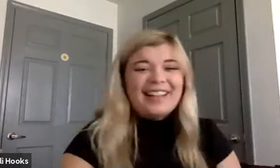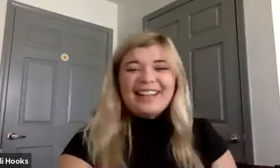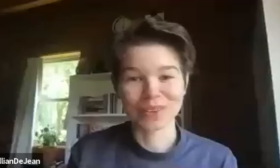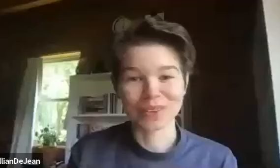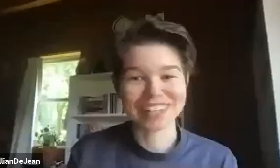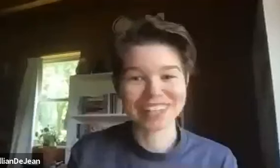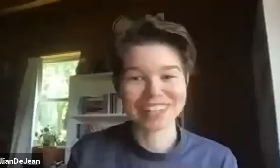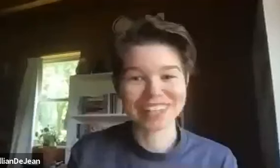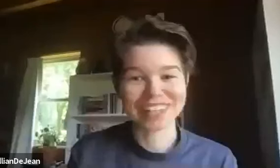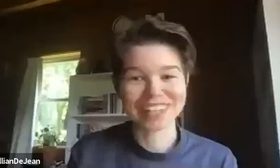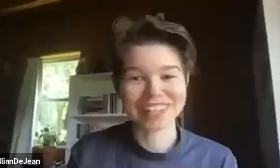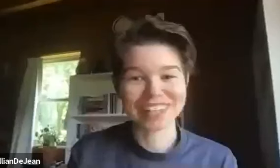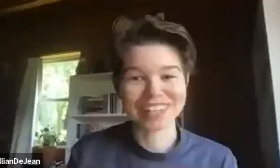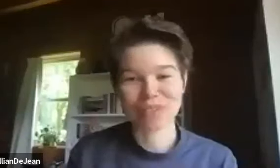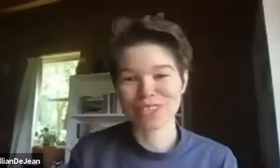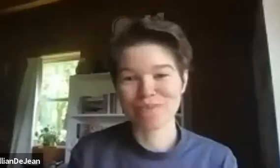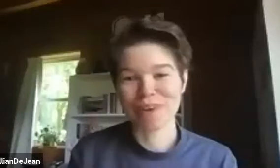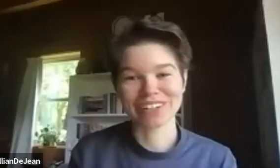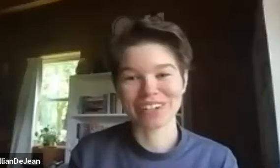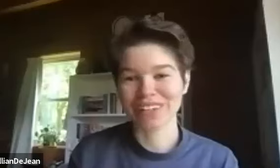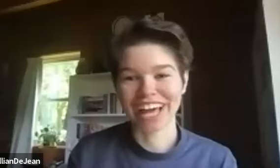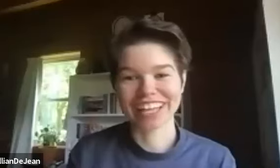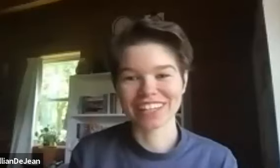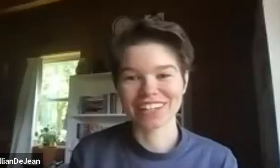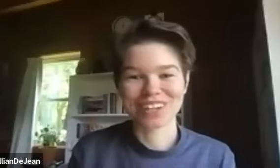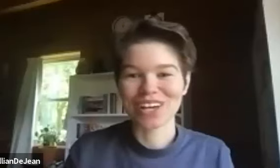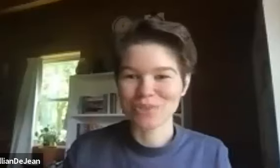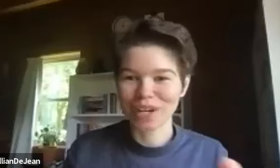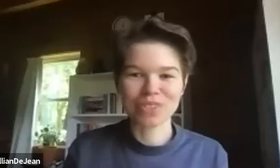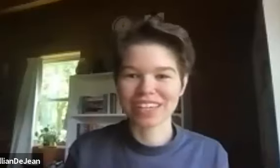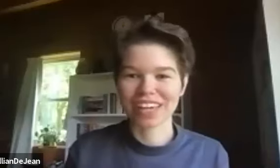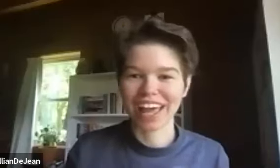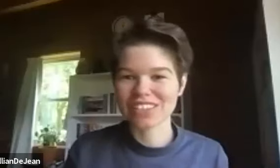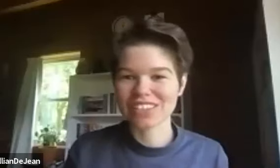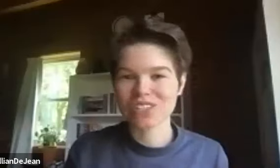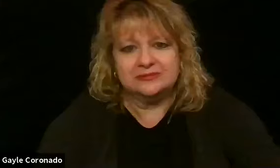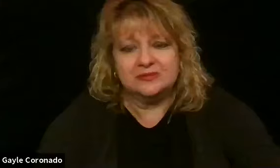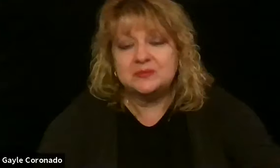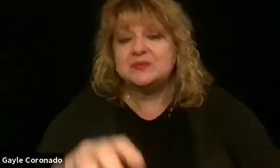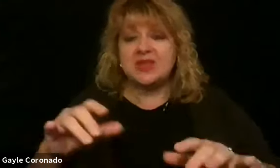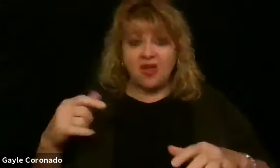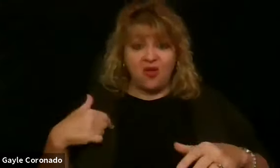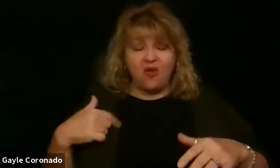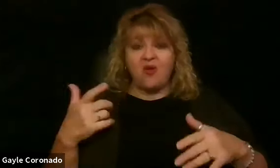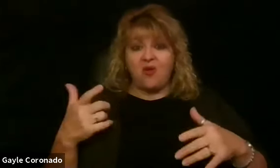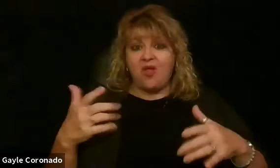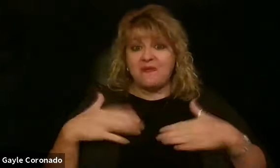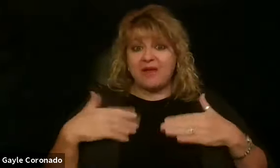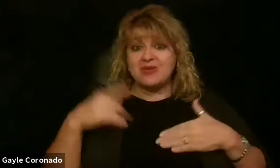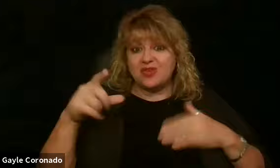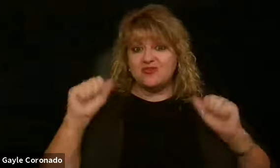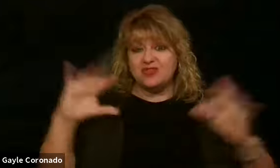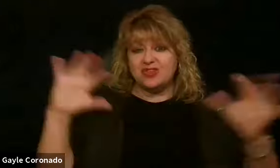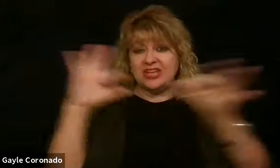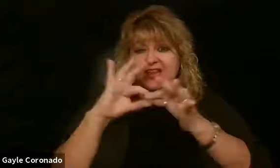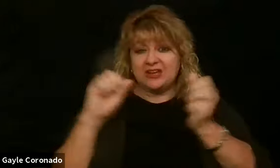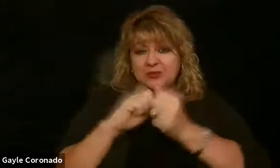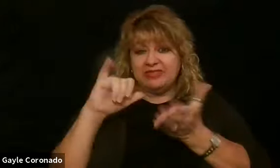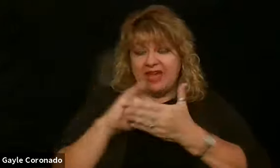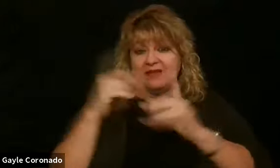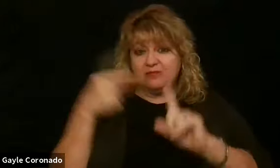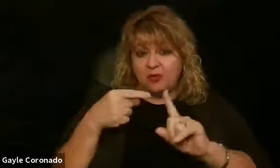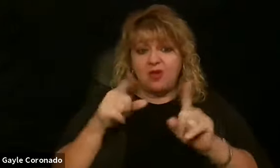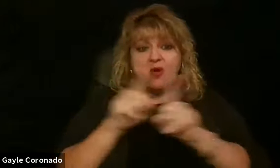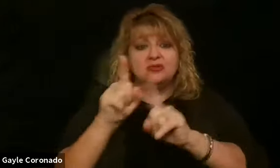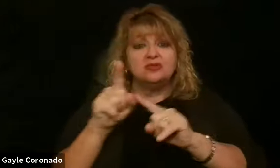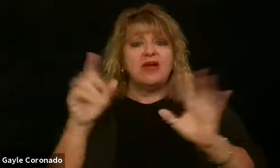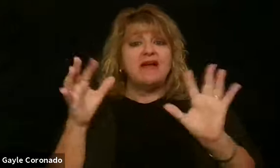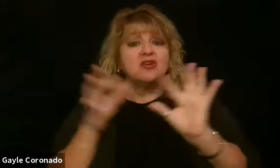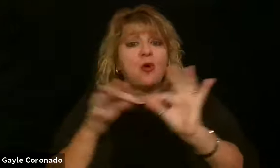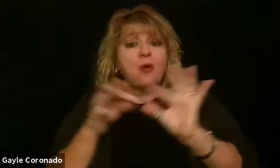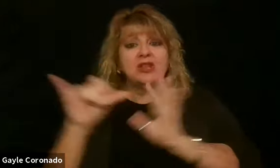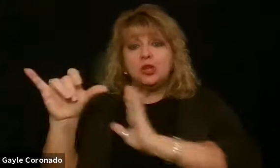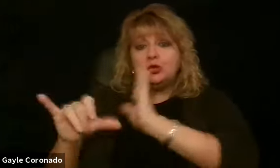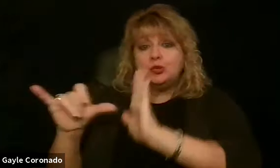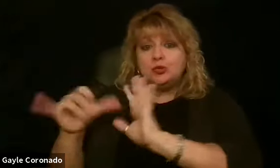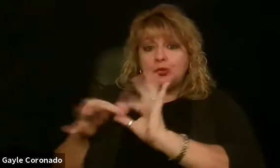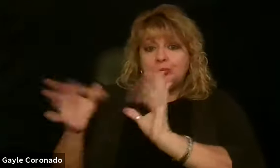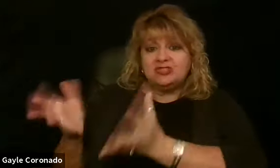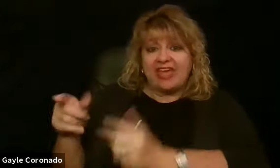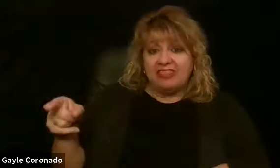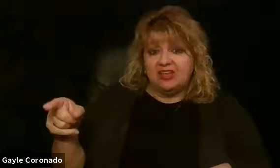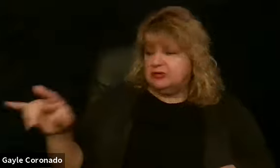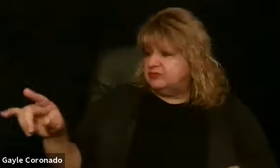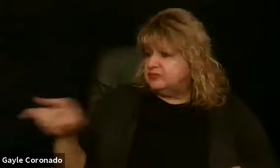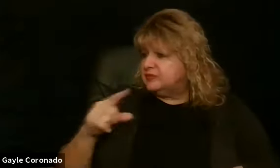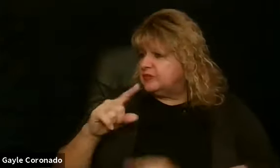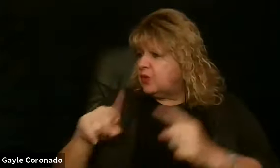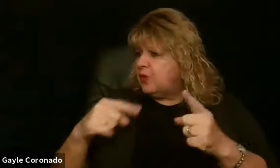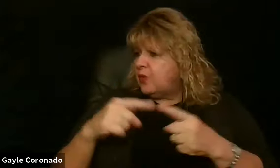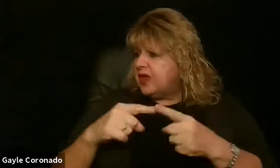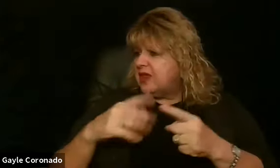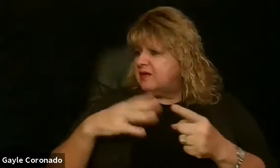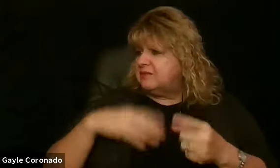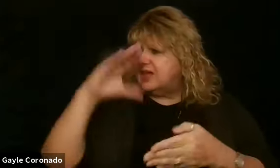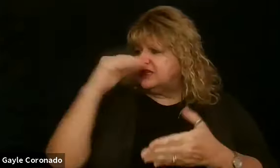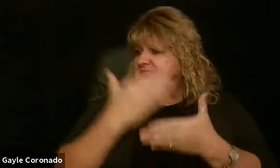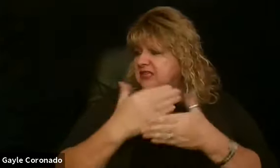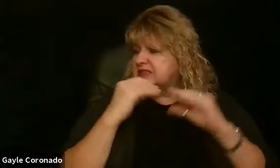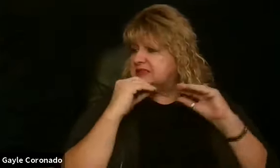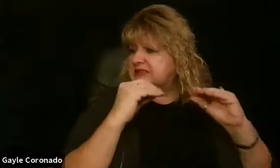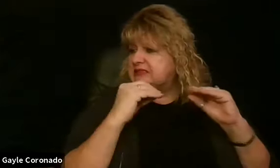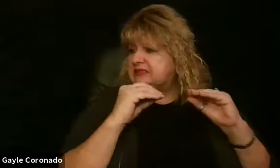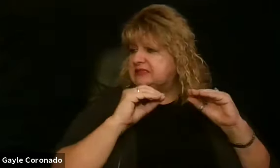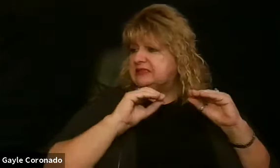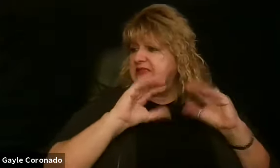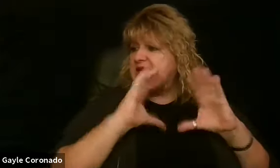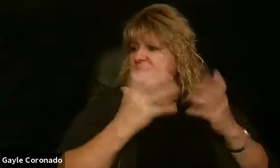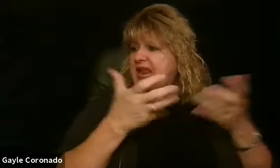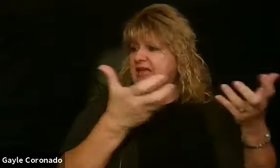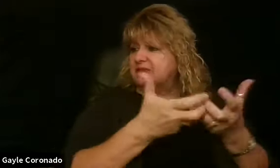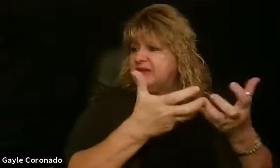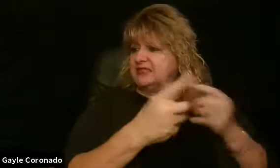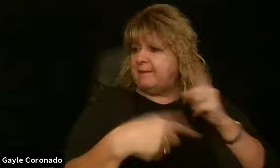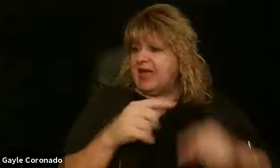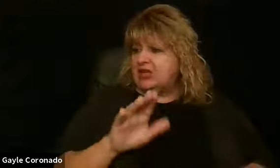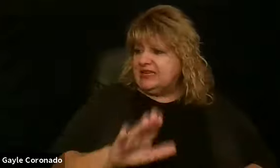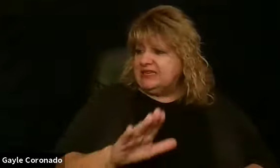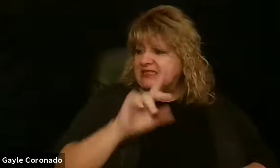Oh, that's exactly the purpose of the panel I'm glad that you guys were able to connect on that point. We also have a comment on our YouTube chat says, When I had my son educate his classmates on his disability, they became more understanding and inclusive.